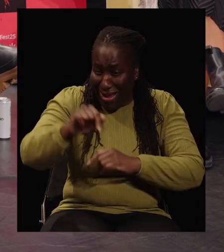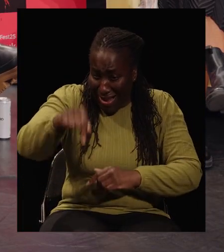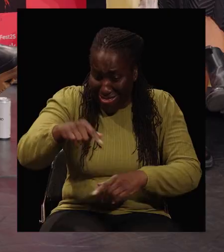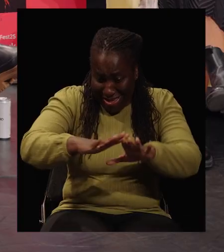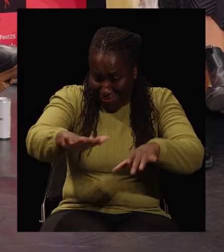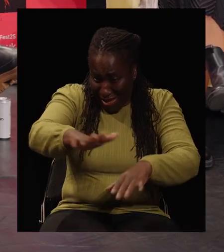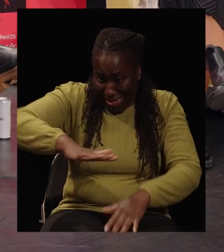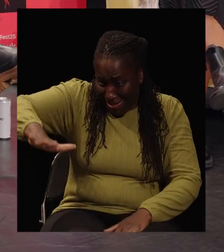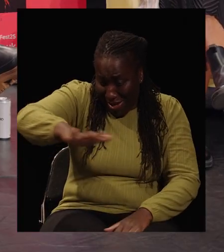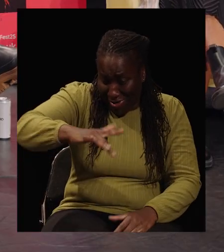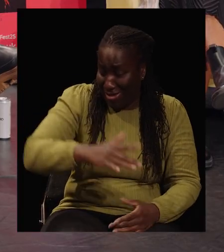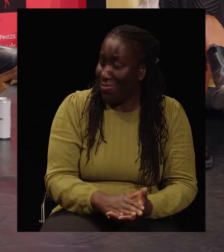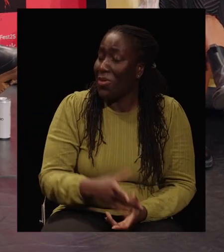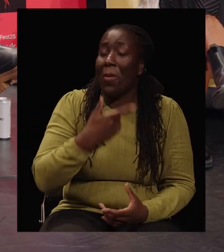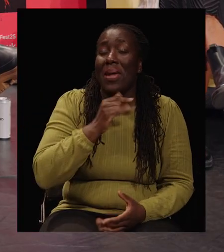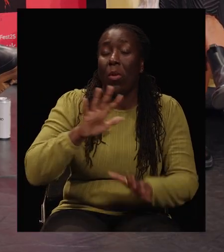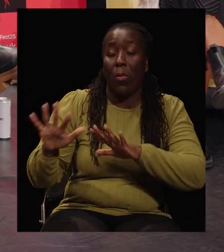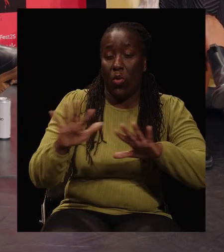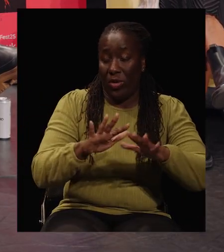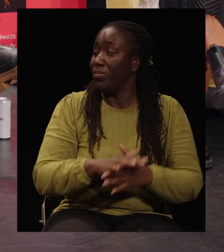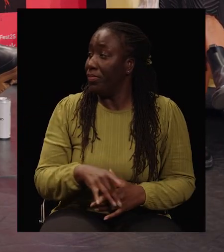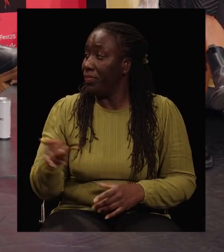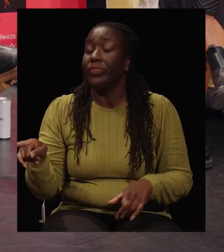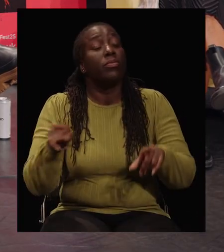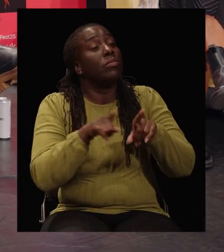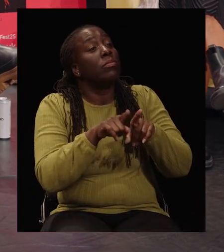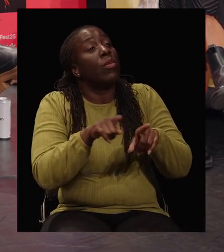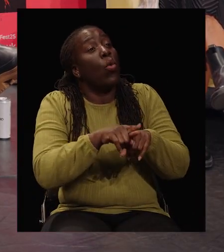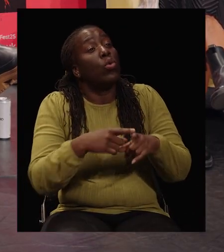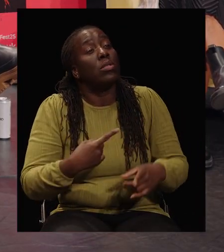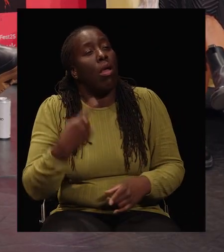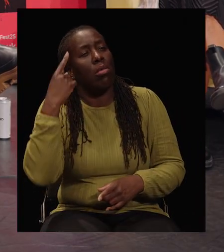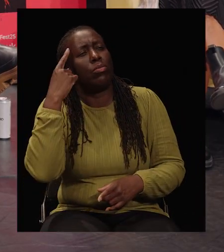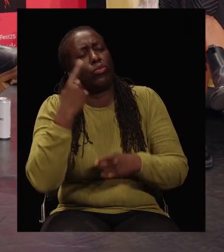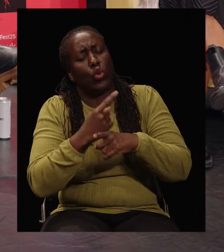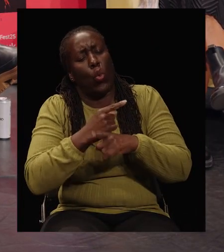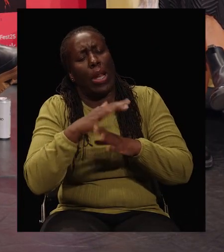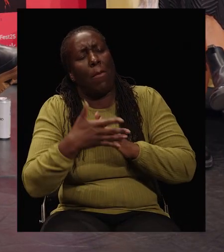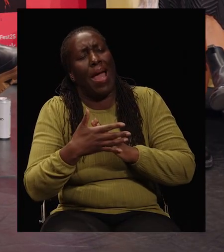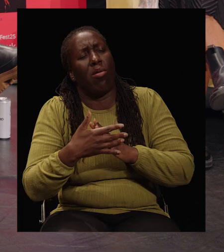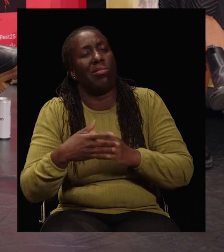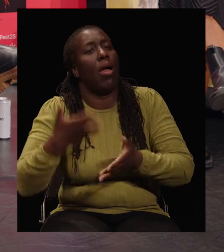And also, sorry just to add, thinking about archives in particular that of course we're talking about dance experiences